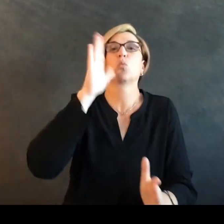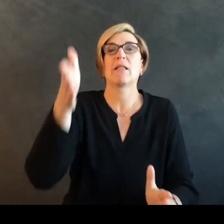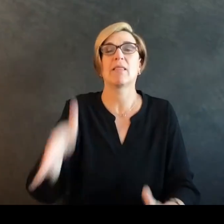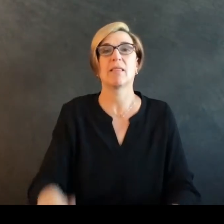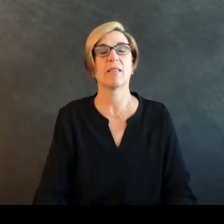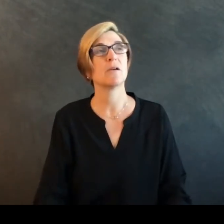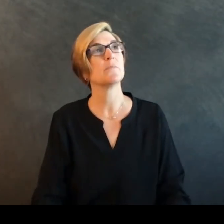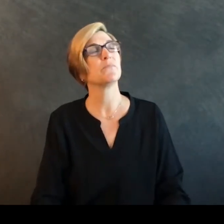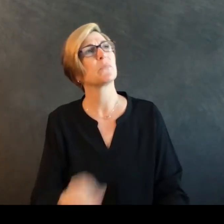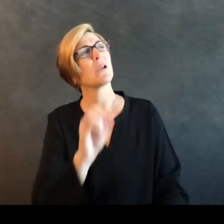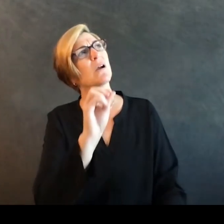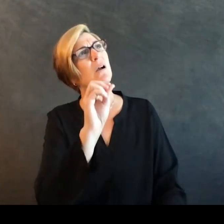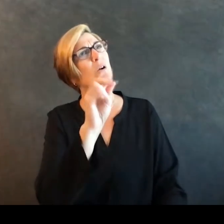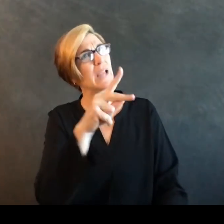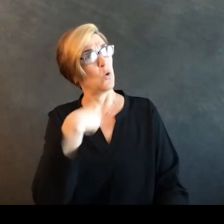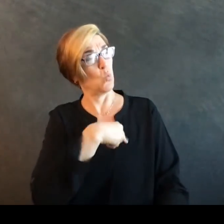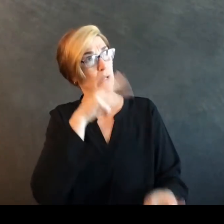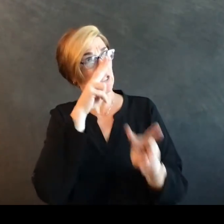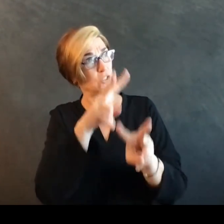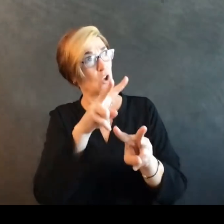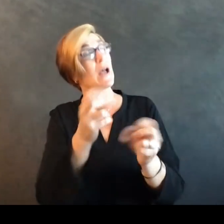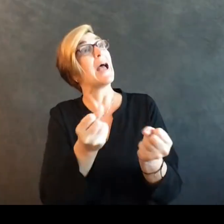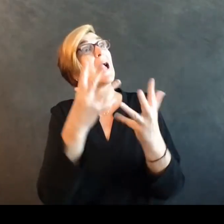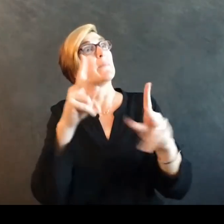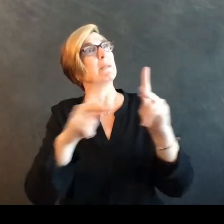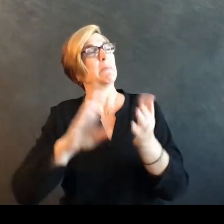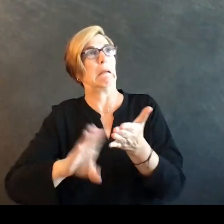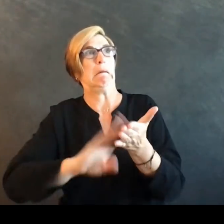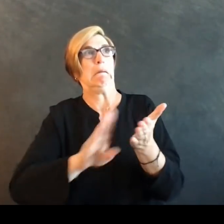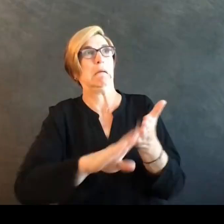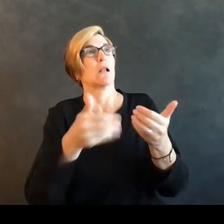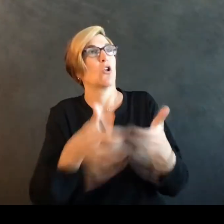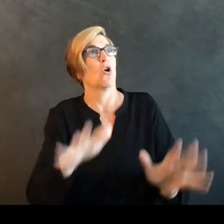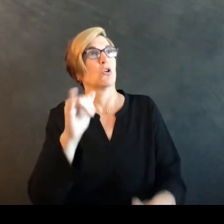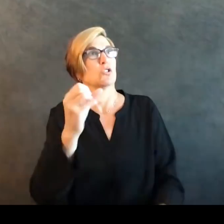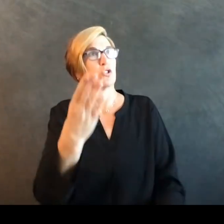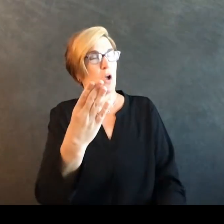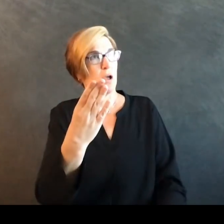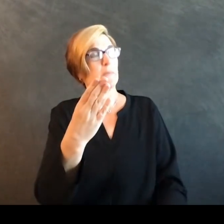today these three was signed before the social distancing guidelines were